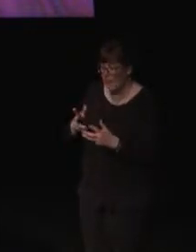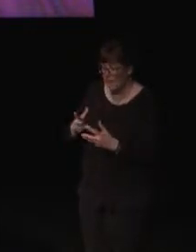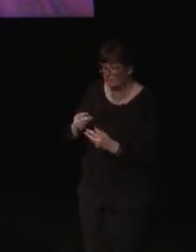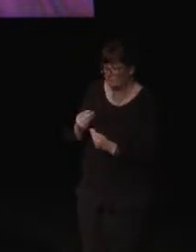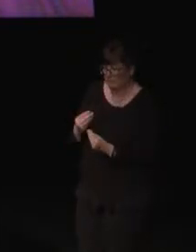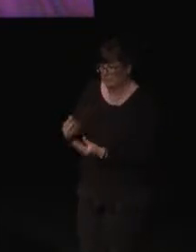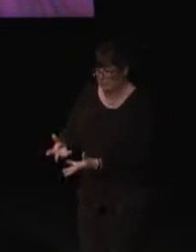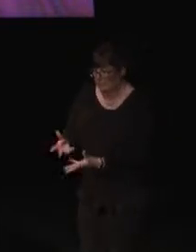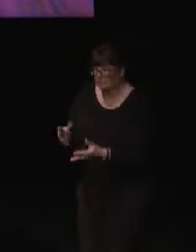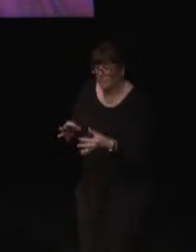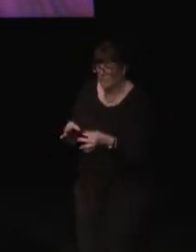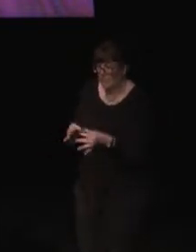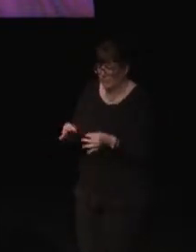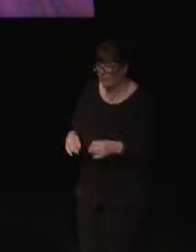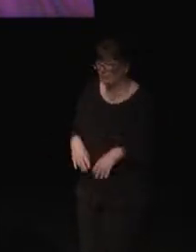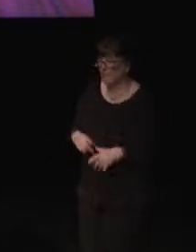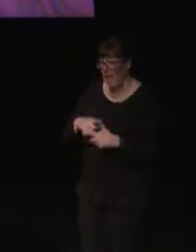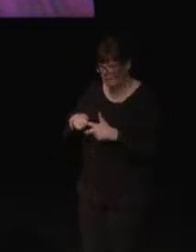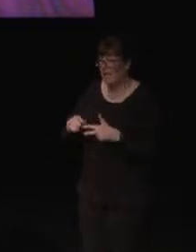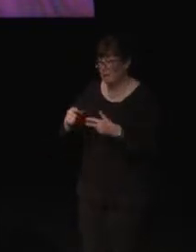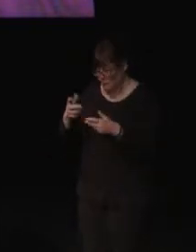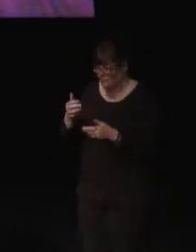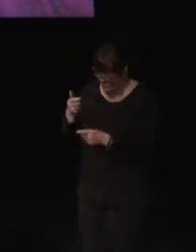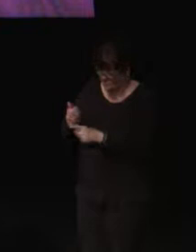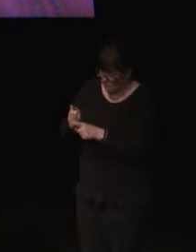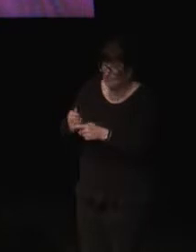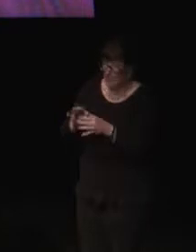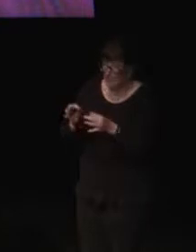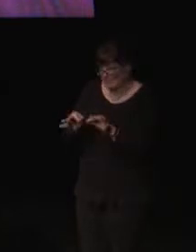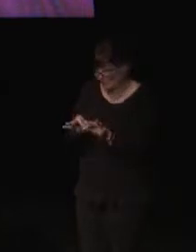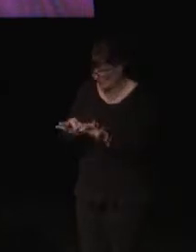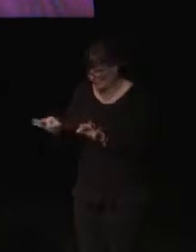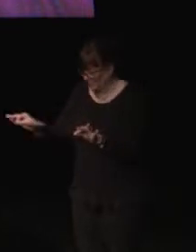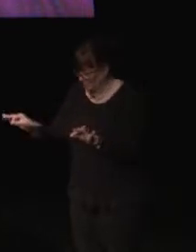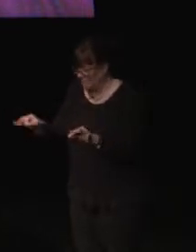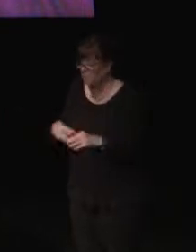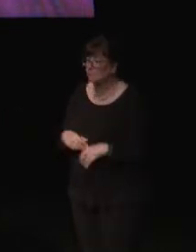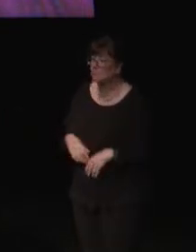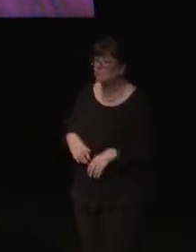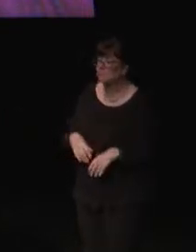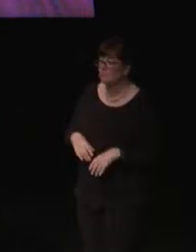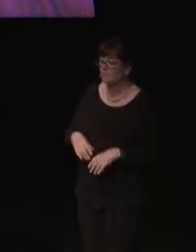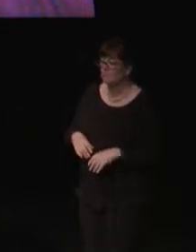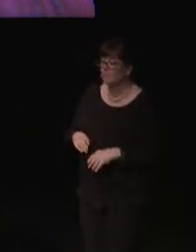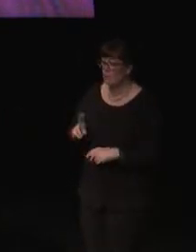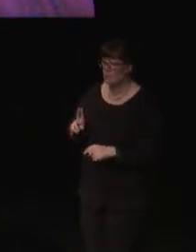As well as preferably having partial transcription, so, as the users speaks,